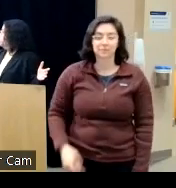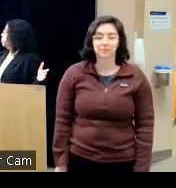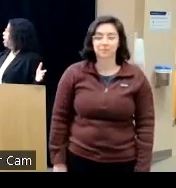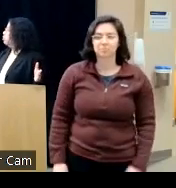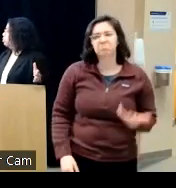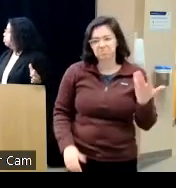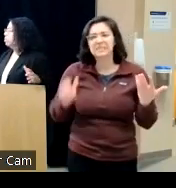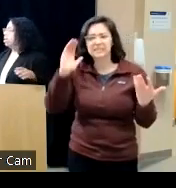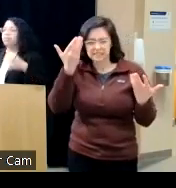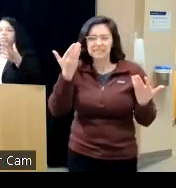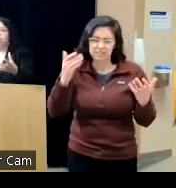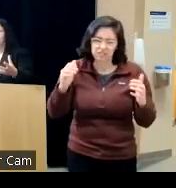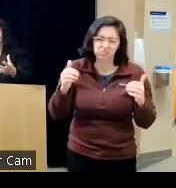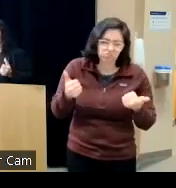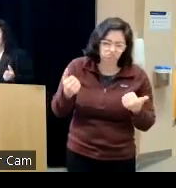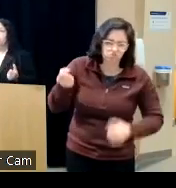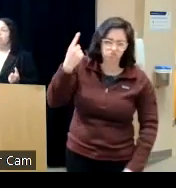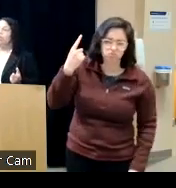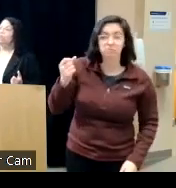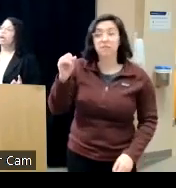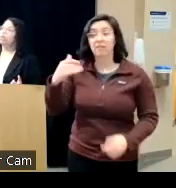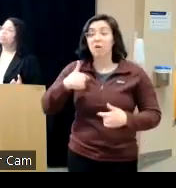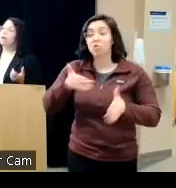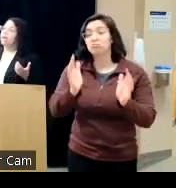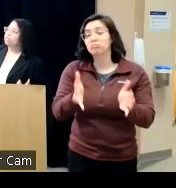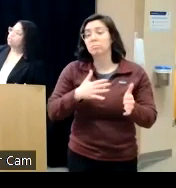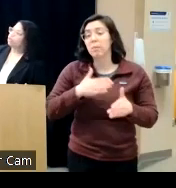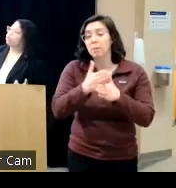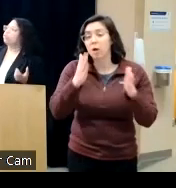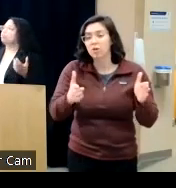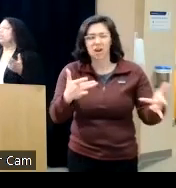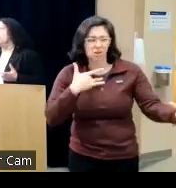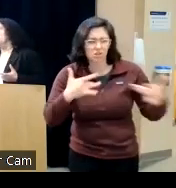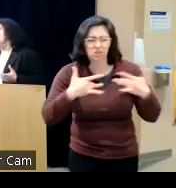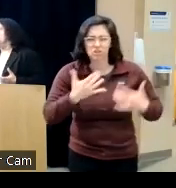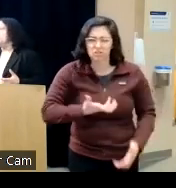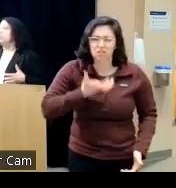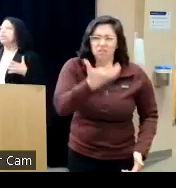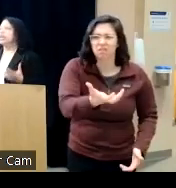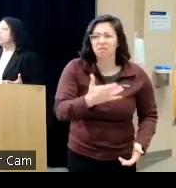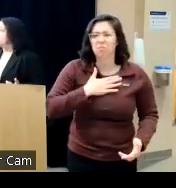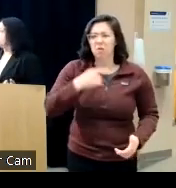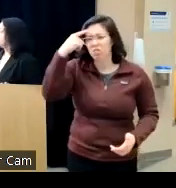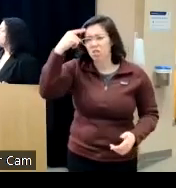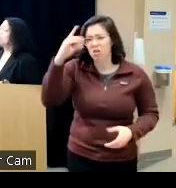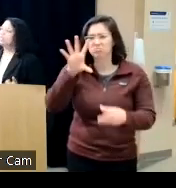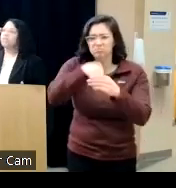seems logical if I talk to my partner about my concerns or my thoughts about engaging in sexual